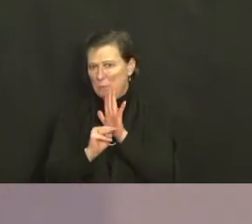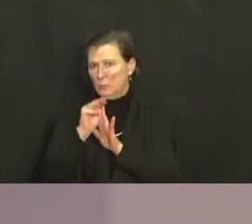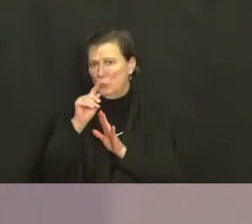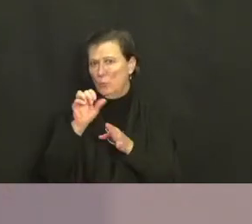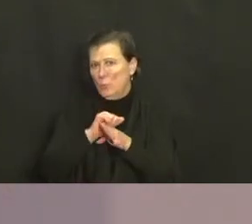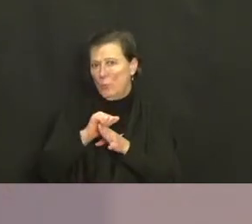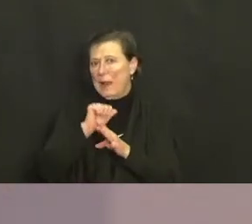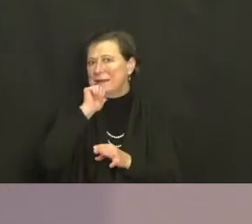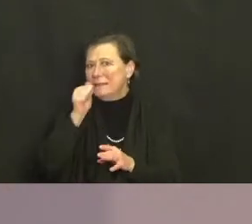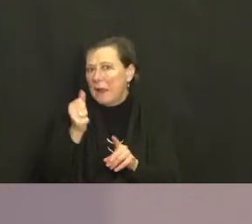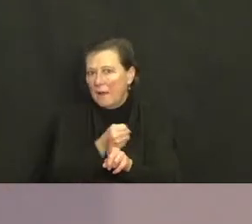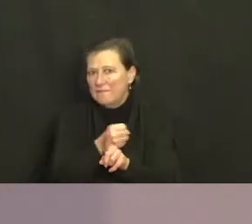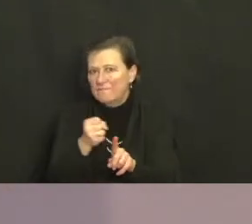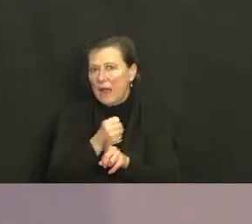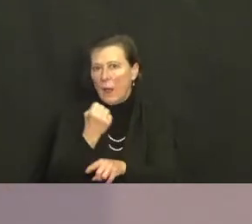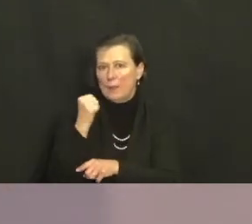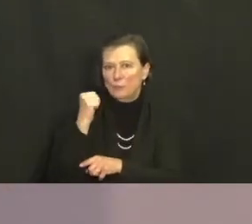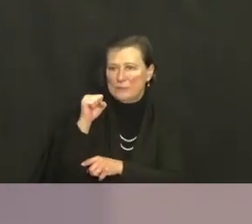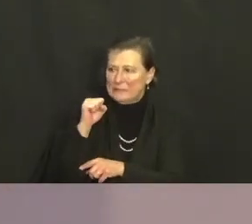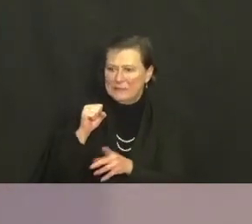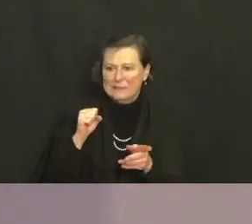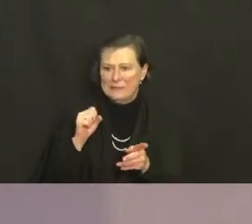resistance, people thought.